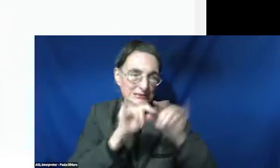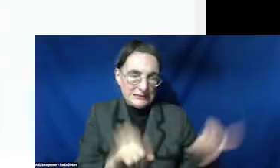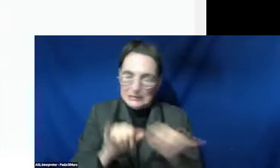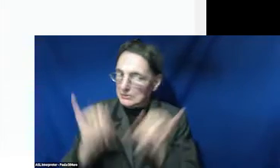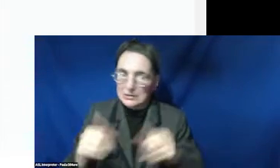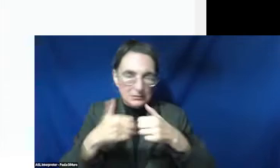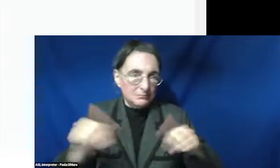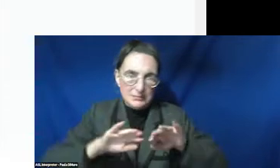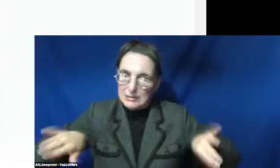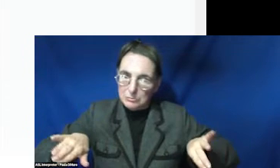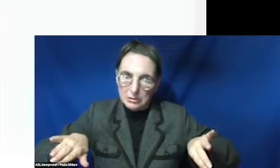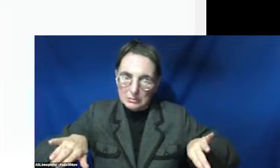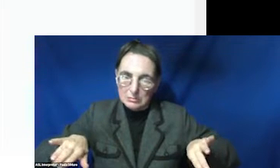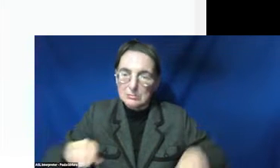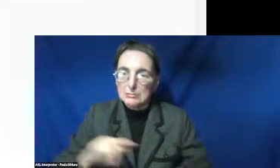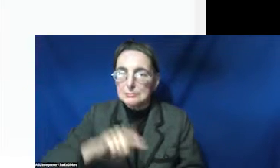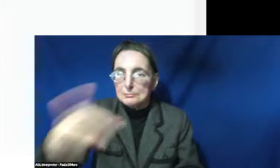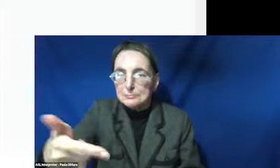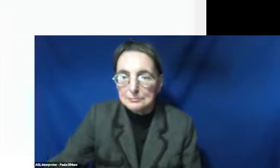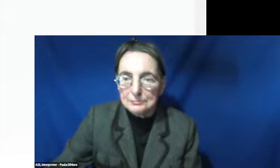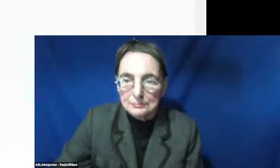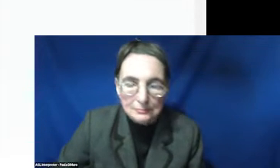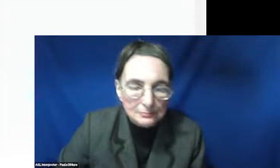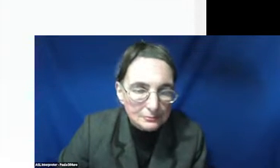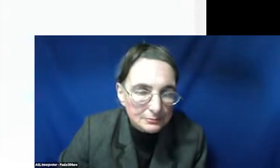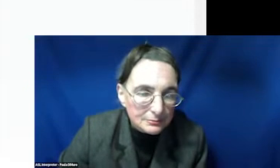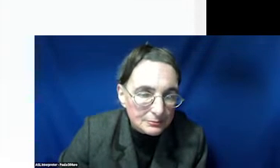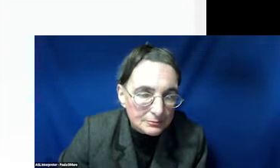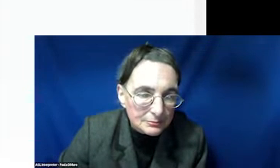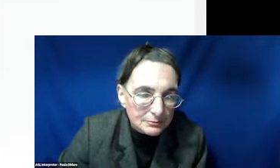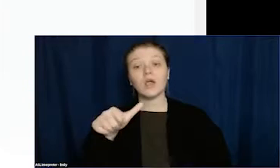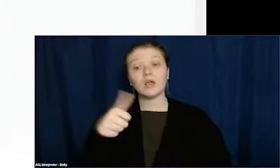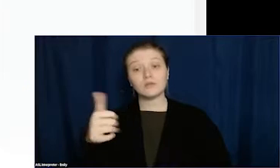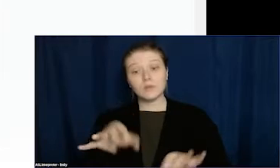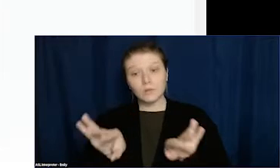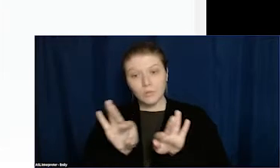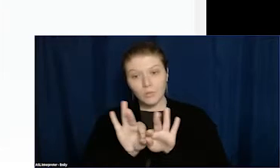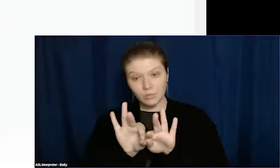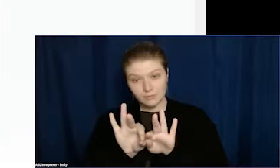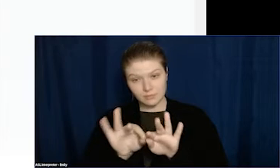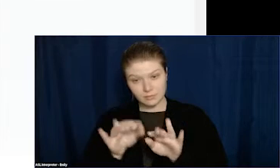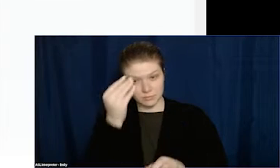Another scenario to consider: A lot of solicitations at NSF have multiple tracks. So you have one proposal number.